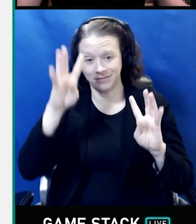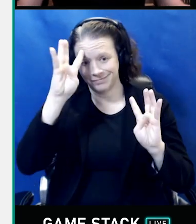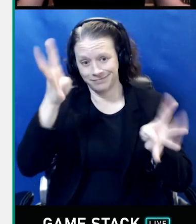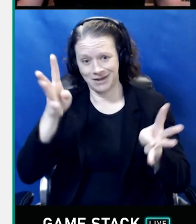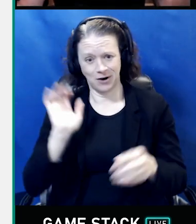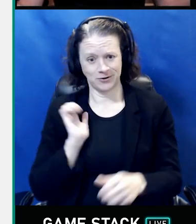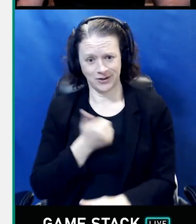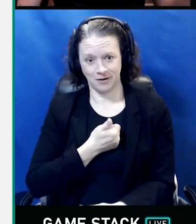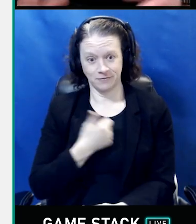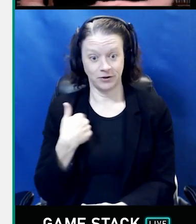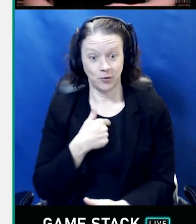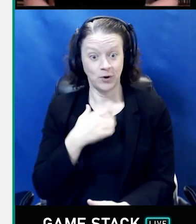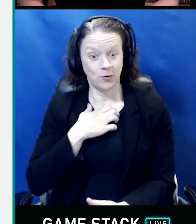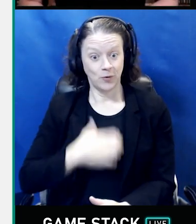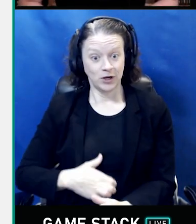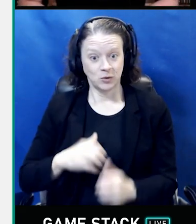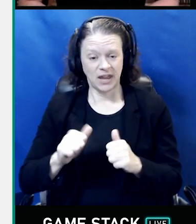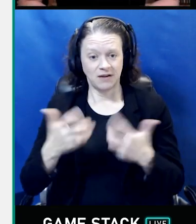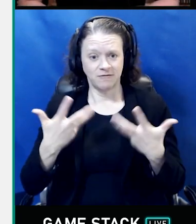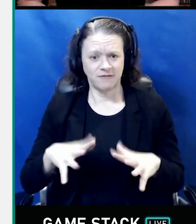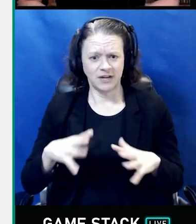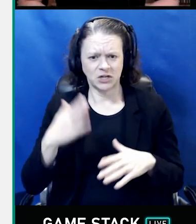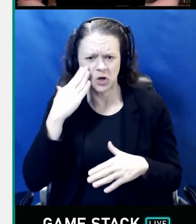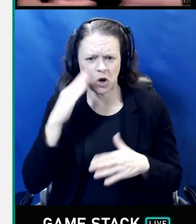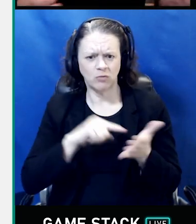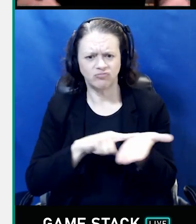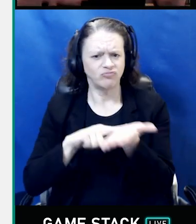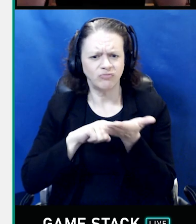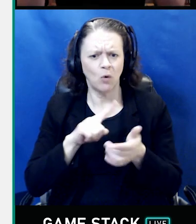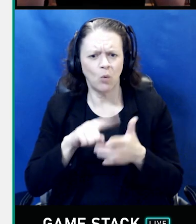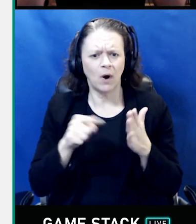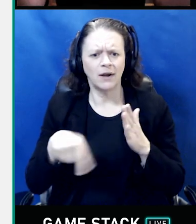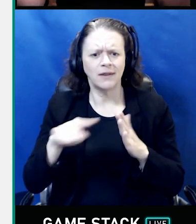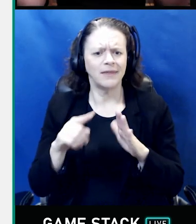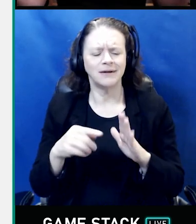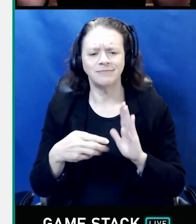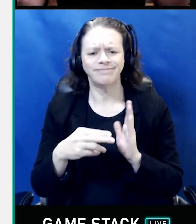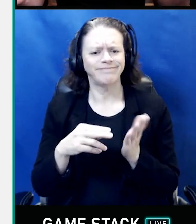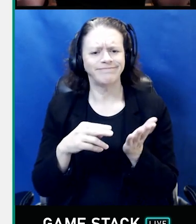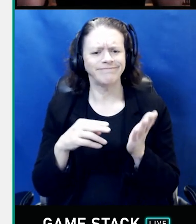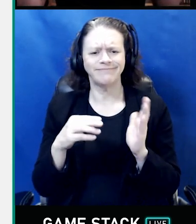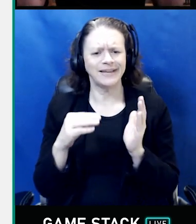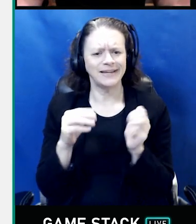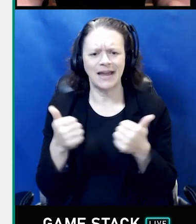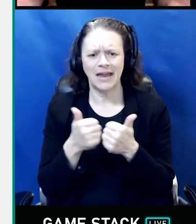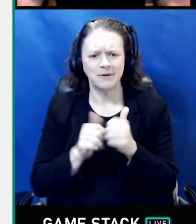our own. Much as we wish that we had our finger on the pulse of the game development industry, we have to rely on you,